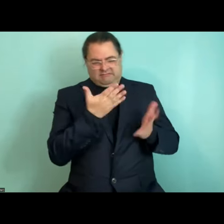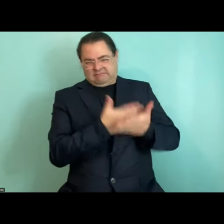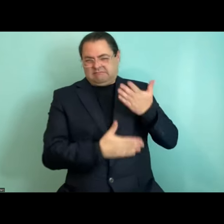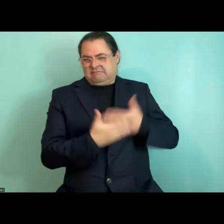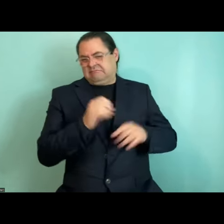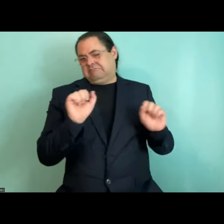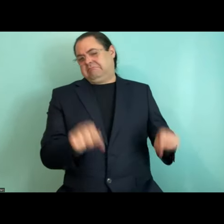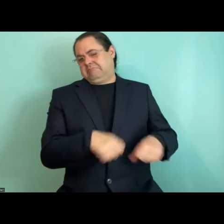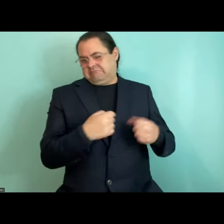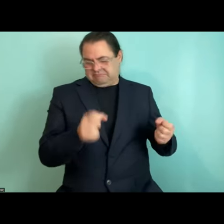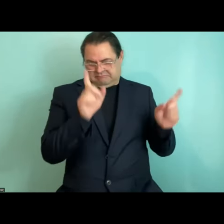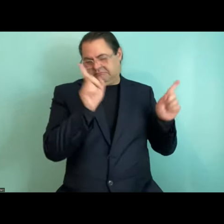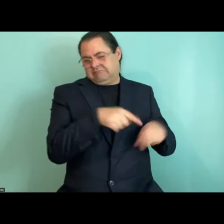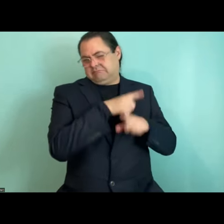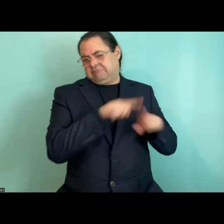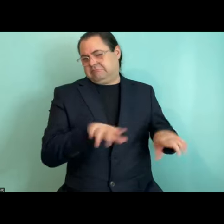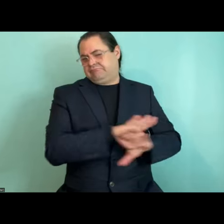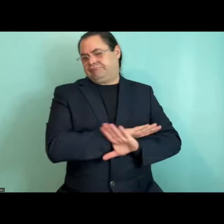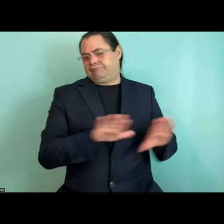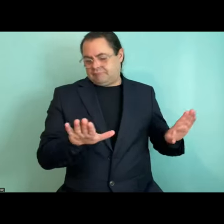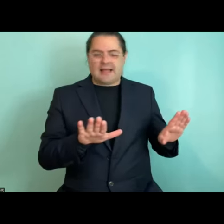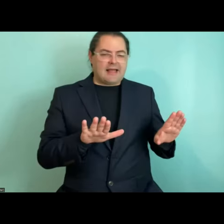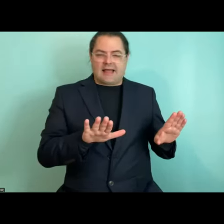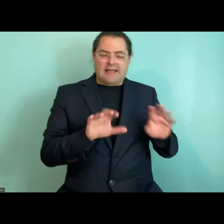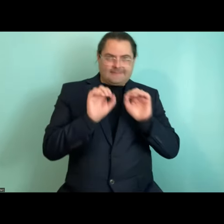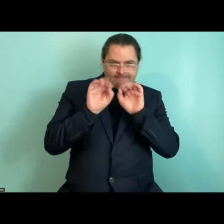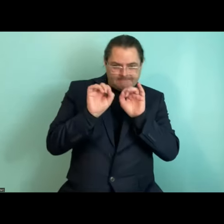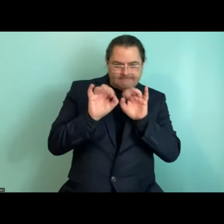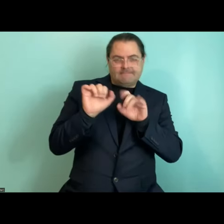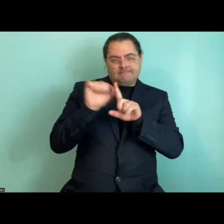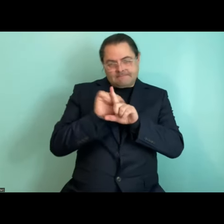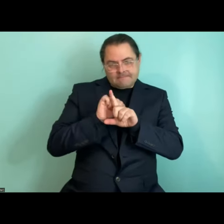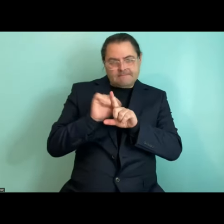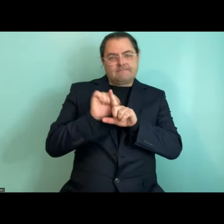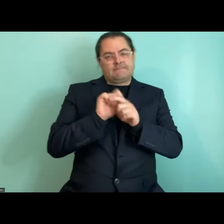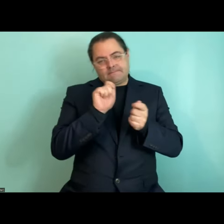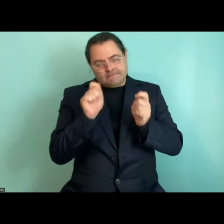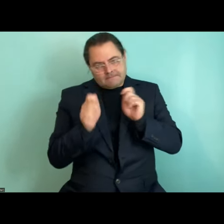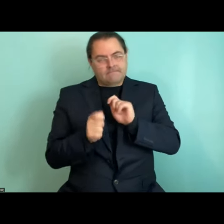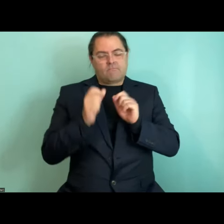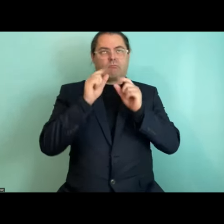more key so again easy Don't be was IV no demo Nigeria participation su San Onofre IBETK